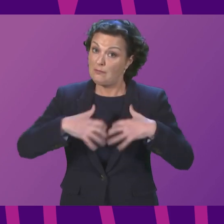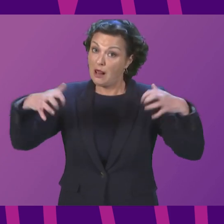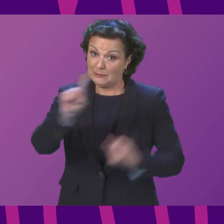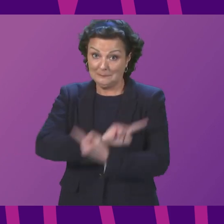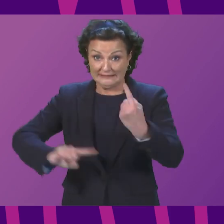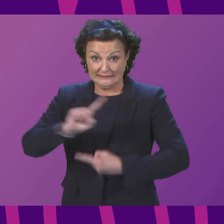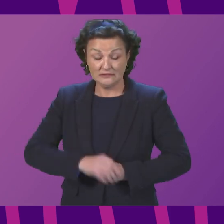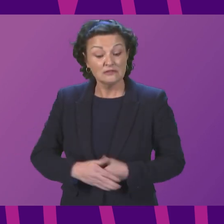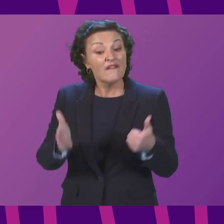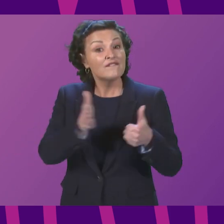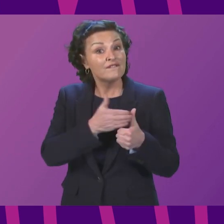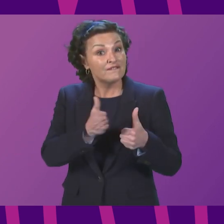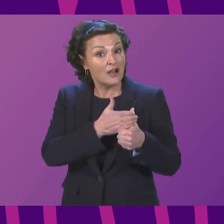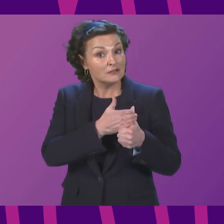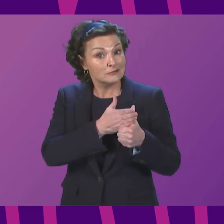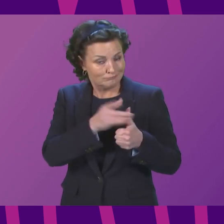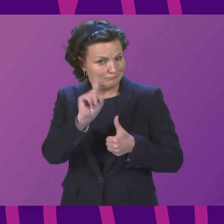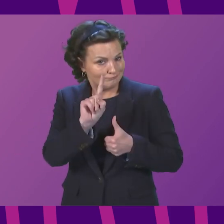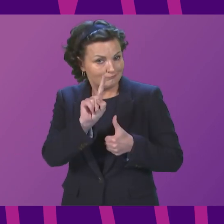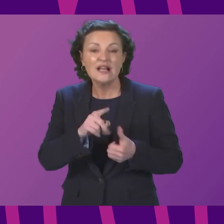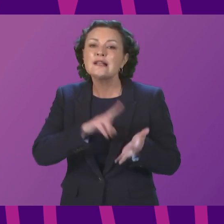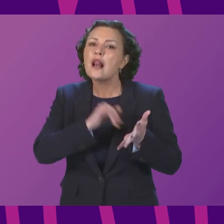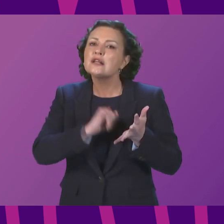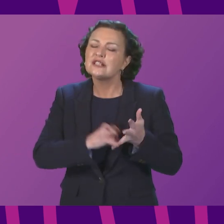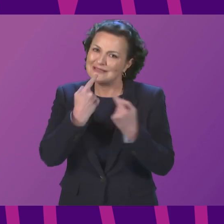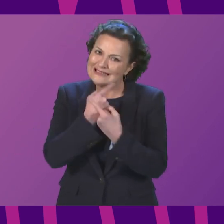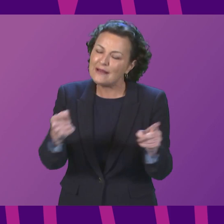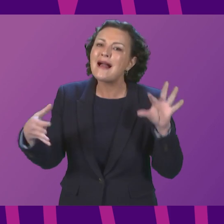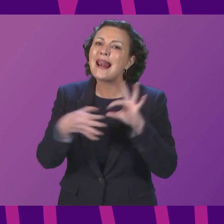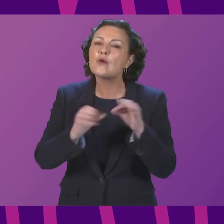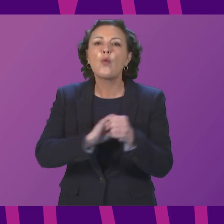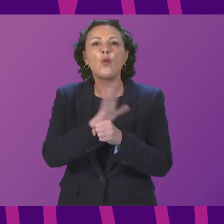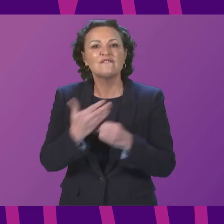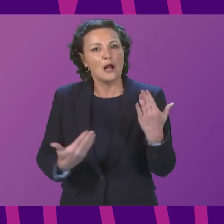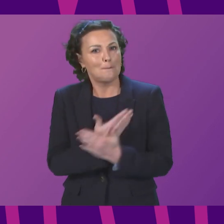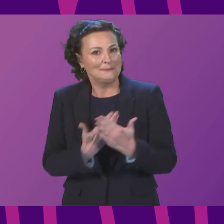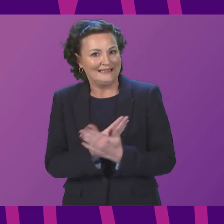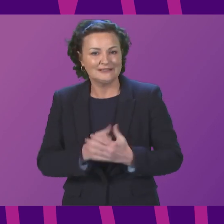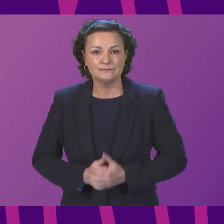item of business is a statement by Nicola Sturgeon on Covid-19. The First Minister will